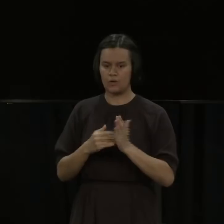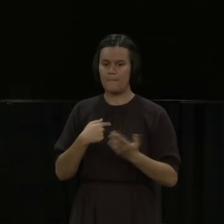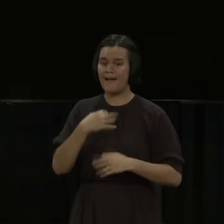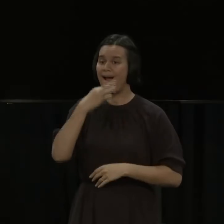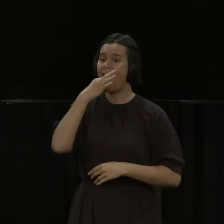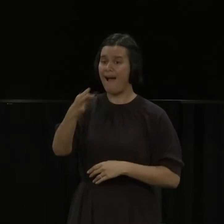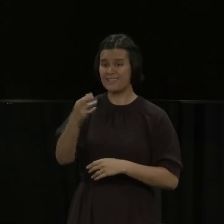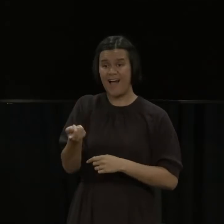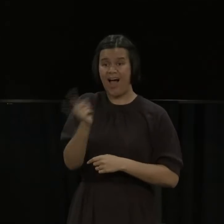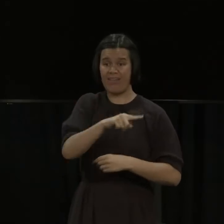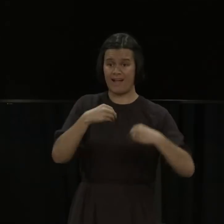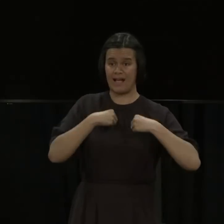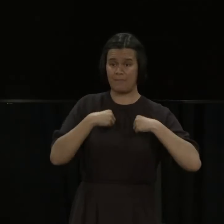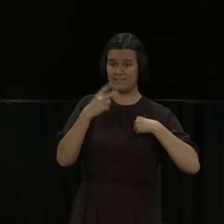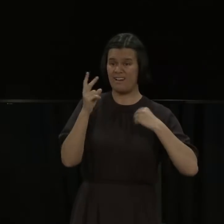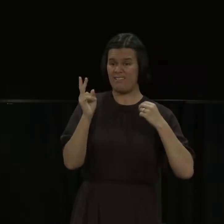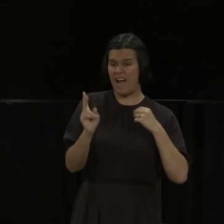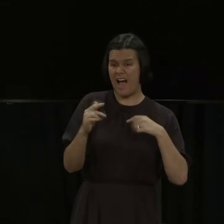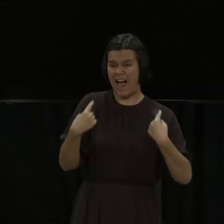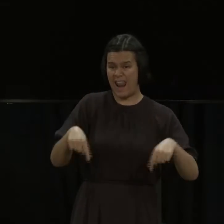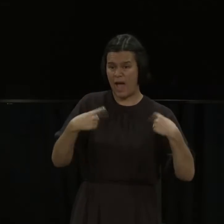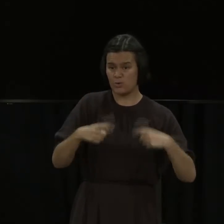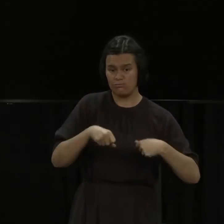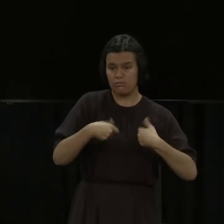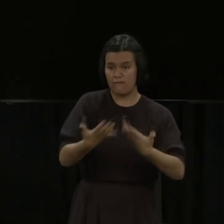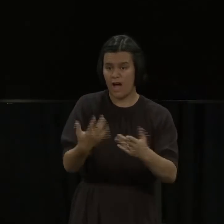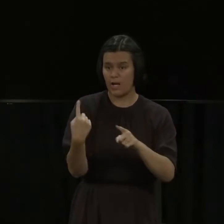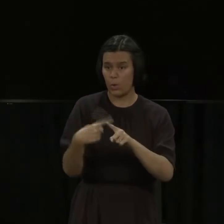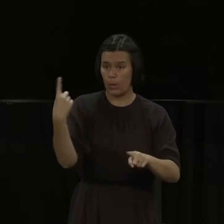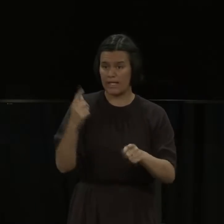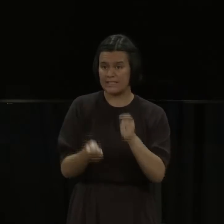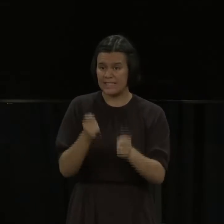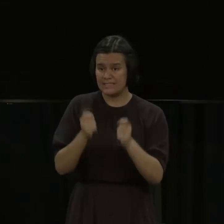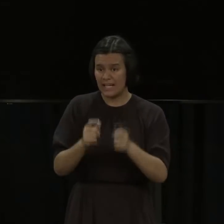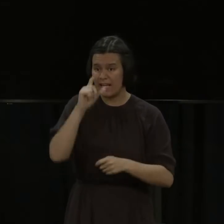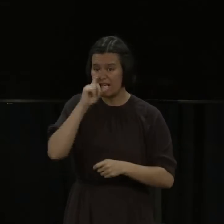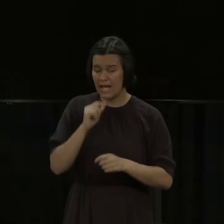yes, there are three types of antigen test, made by three different company is where approved for use.